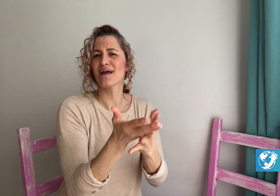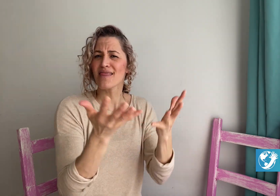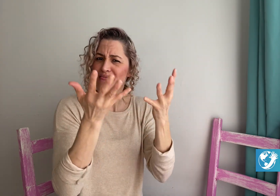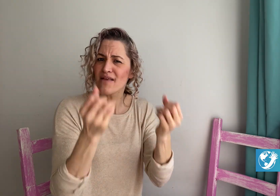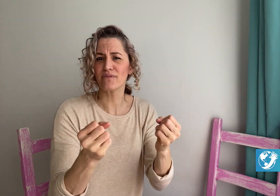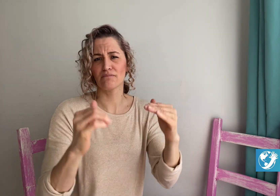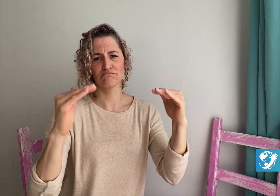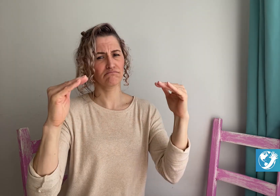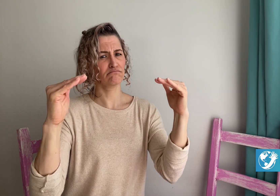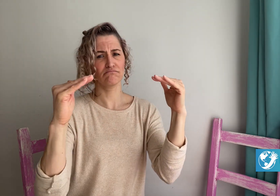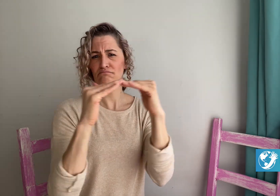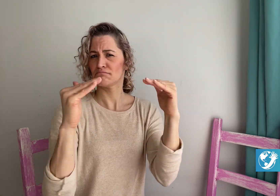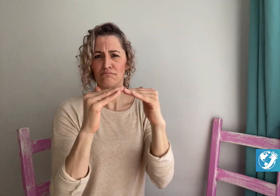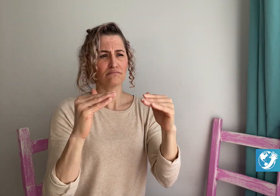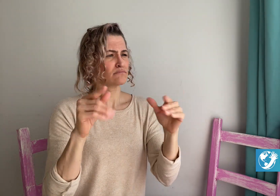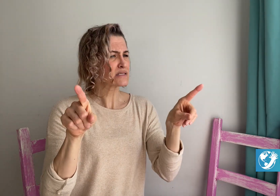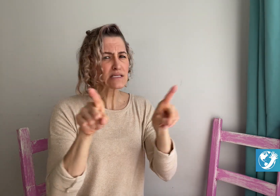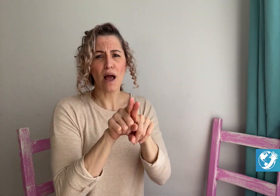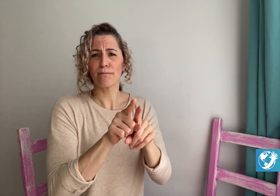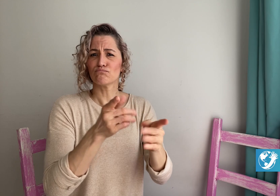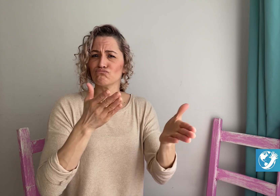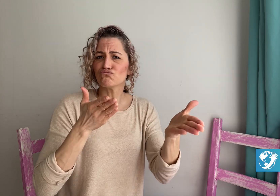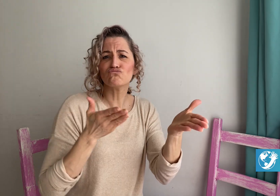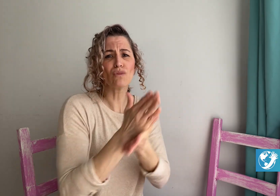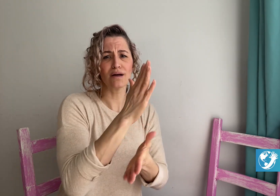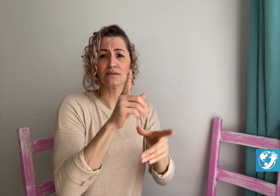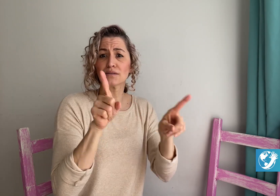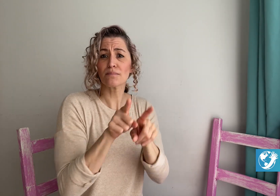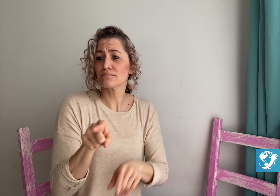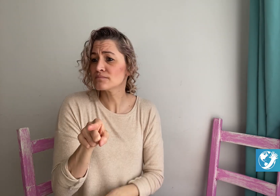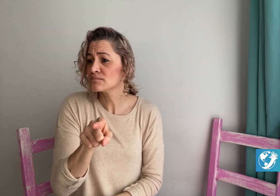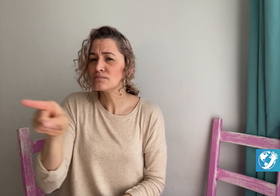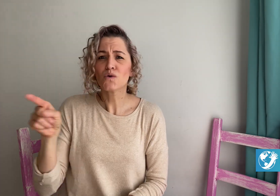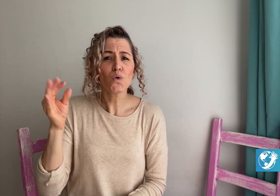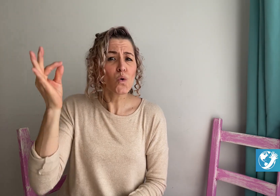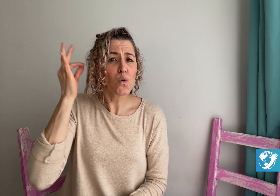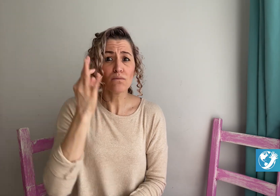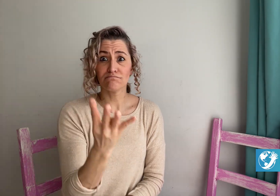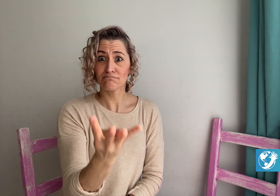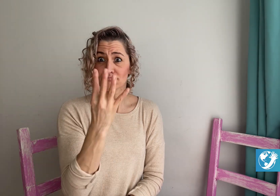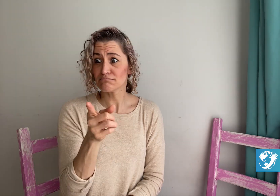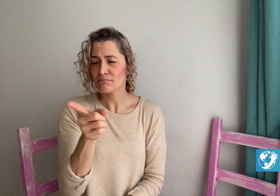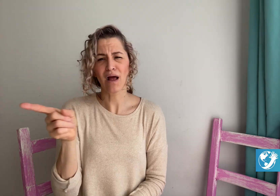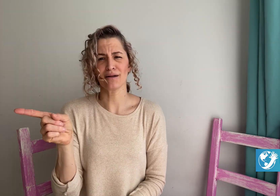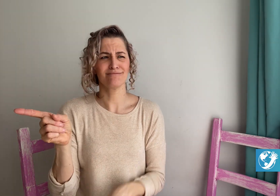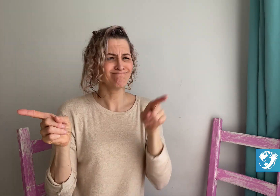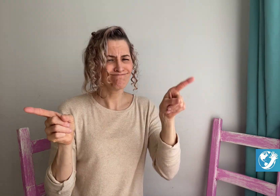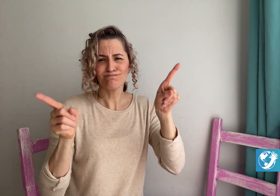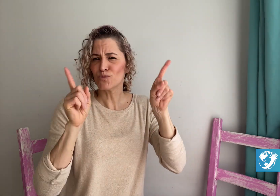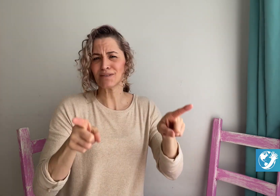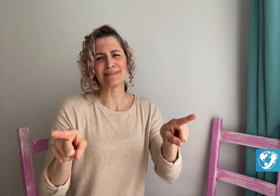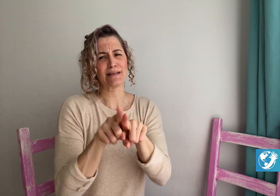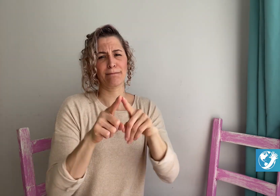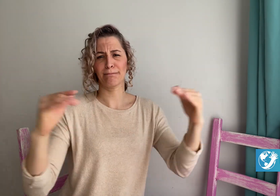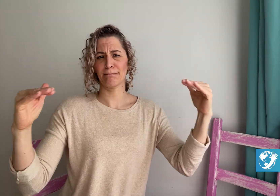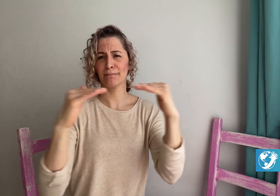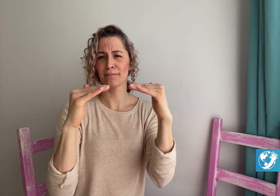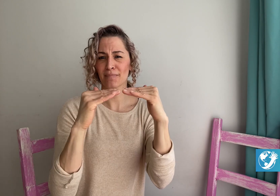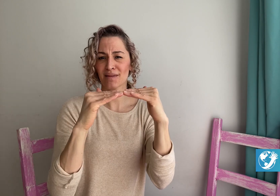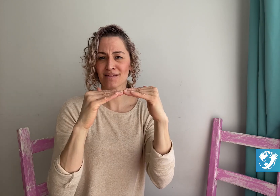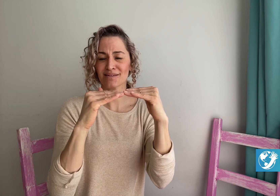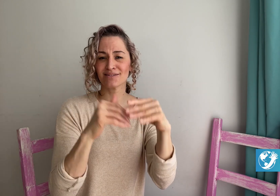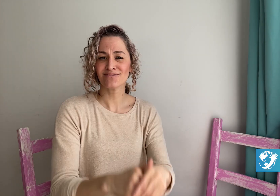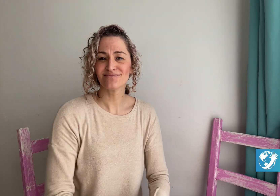equal rights as other hearing prisoners.